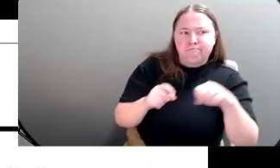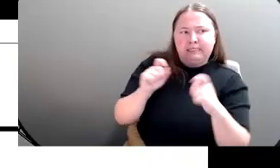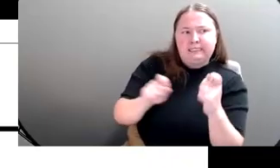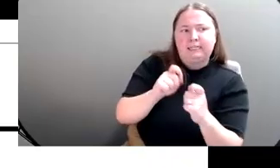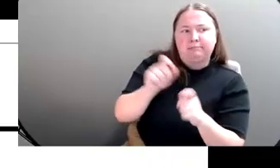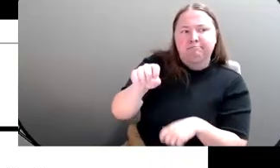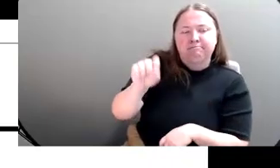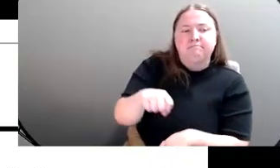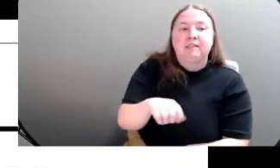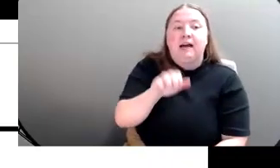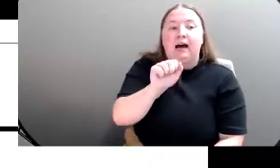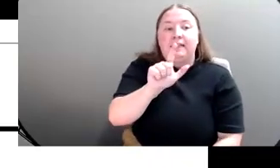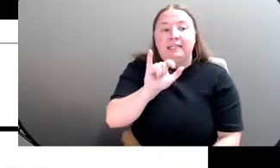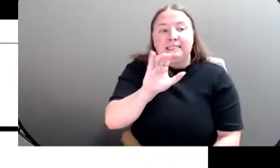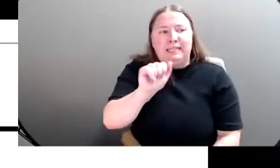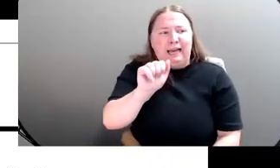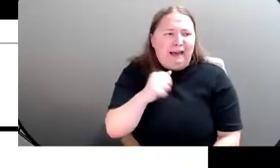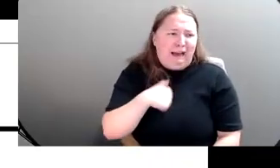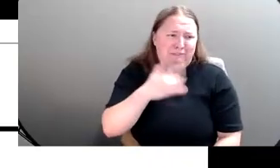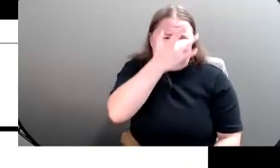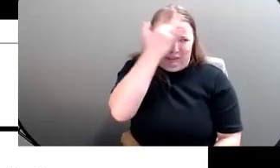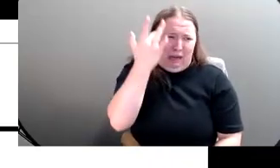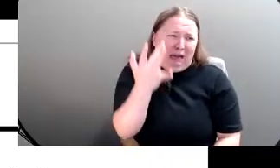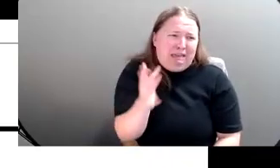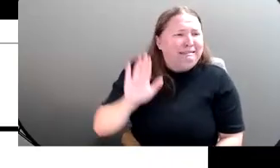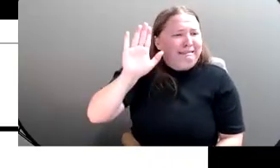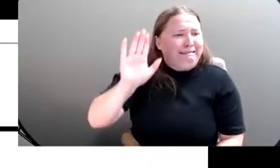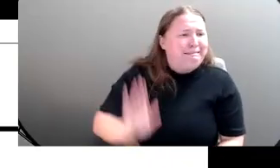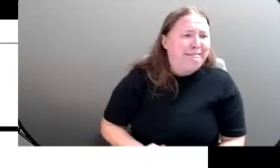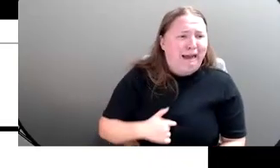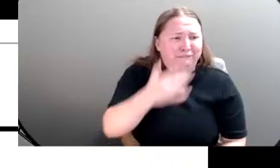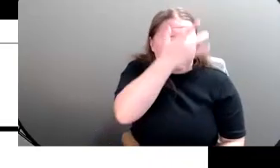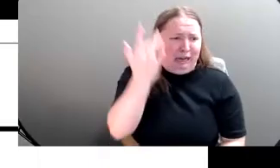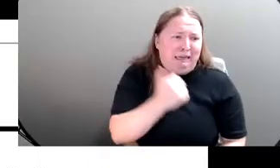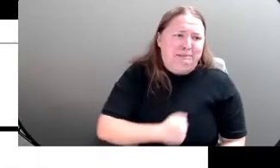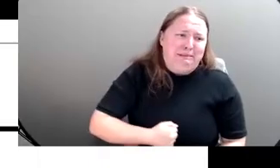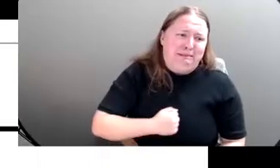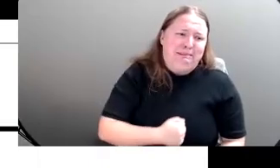And, Alicia, I realized that I forgot about you. You took your hand down, or someone took your hand down and that.